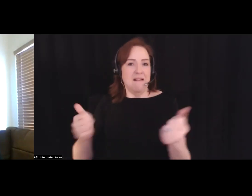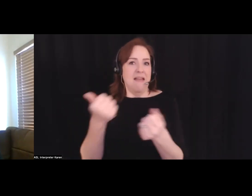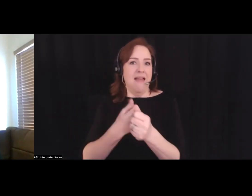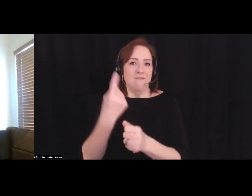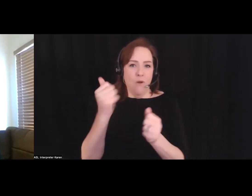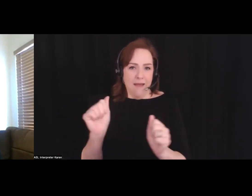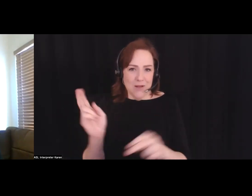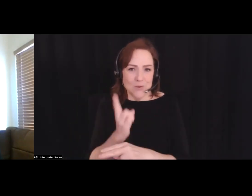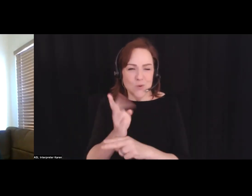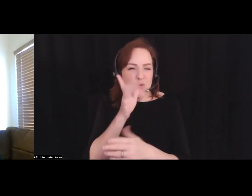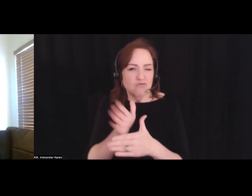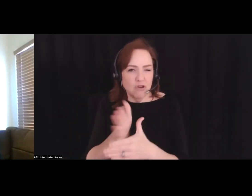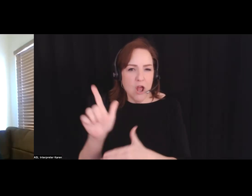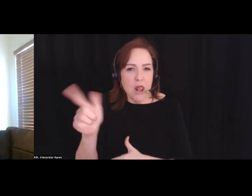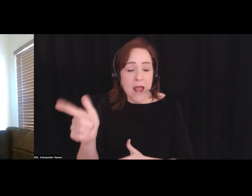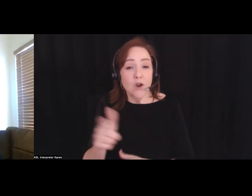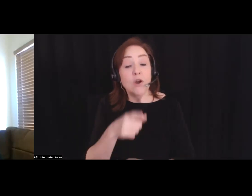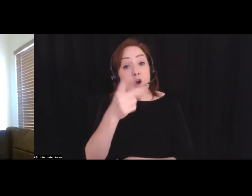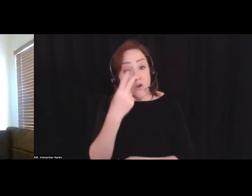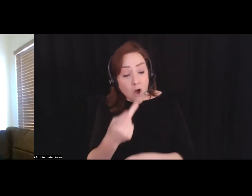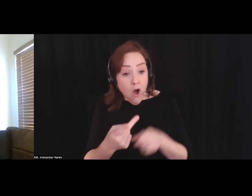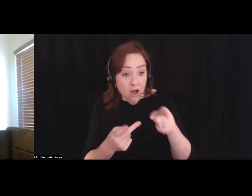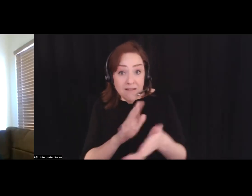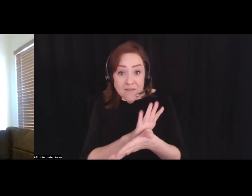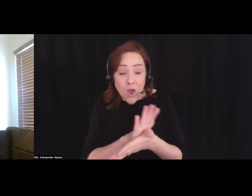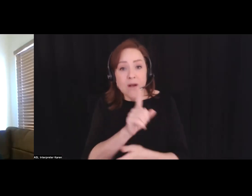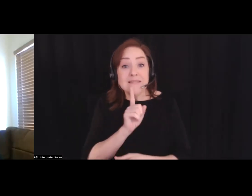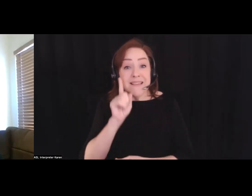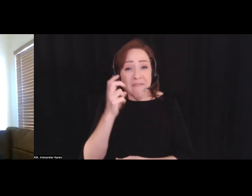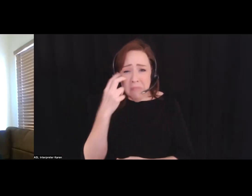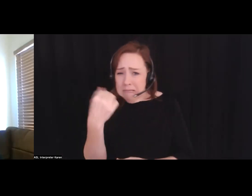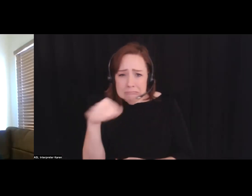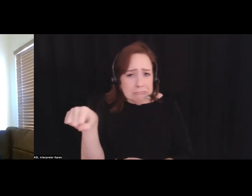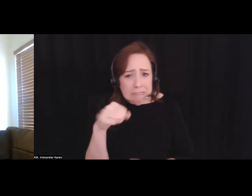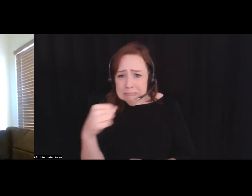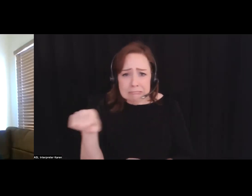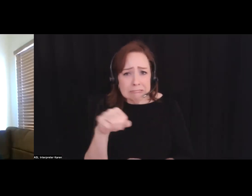deaf-blind patient shaking her head throughout that um first appointment because she didn't